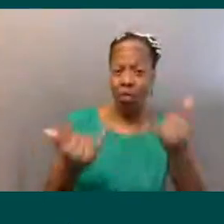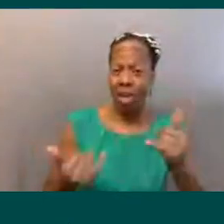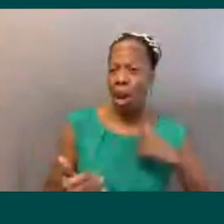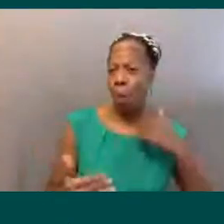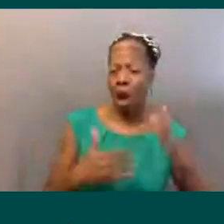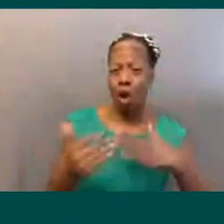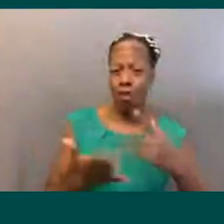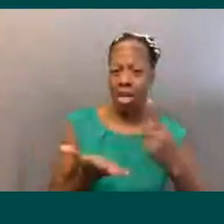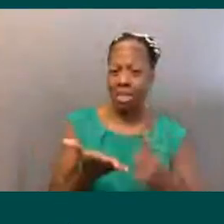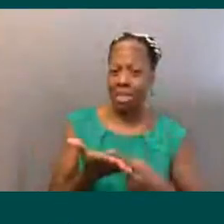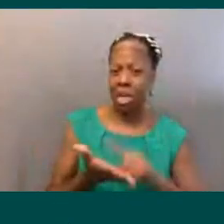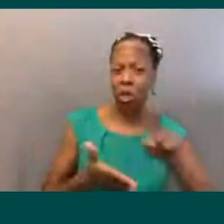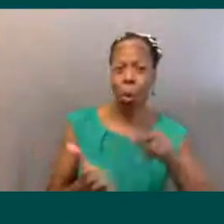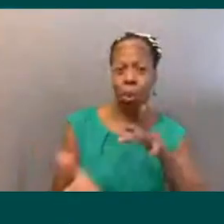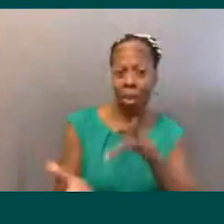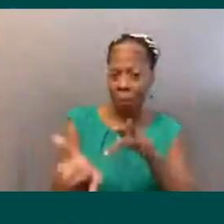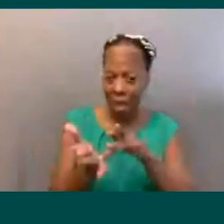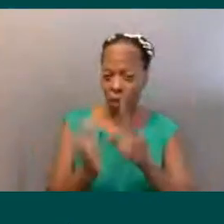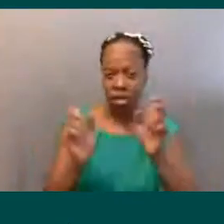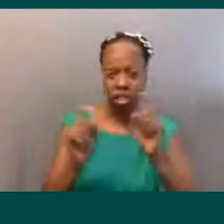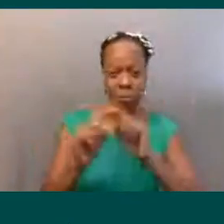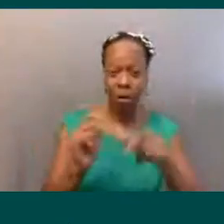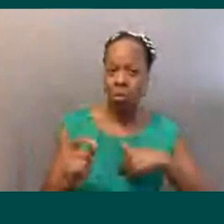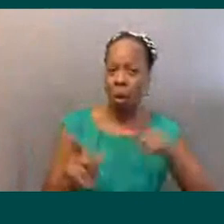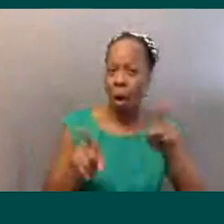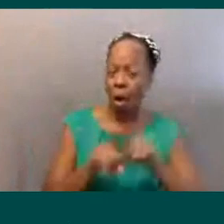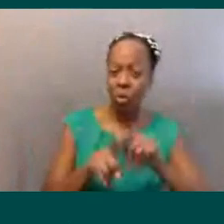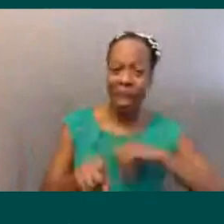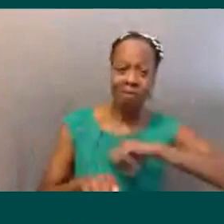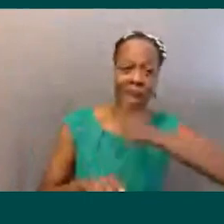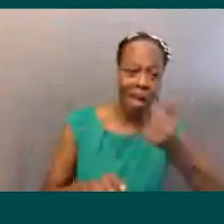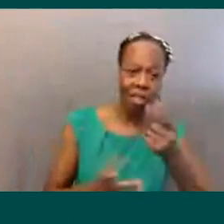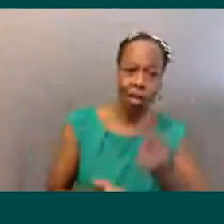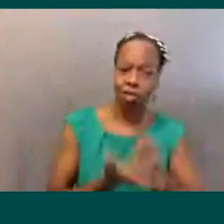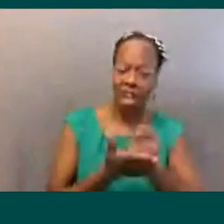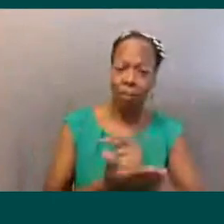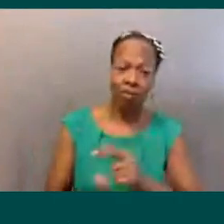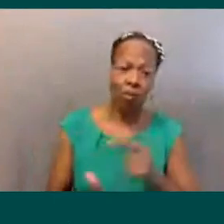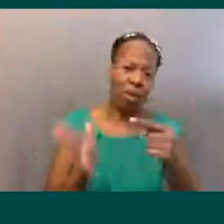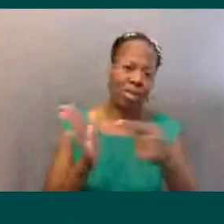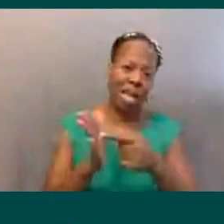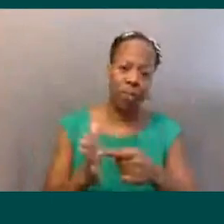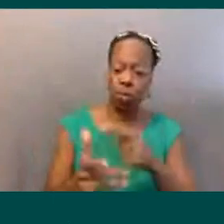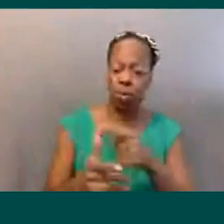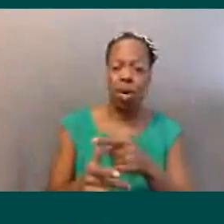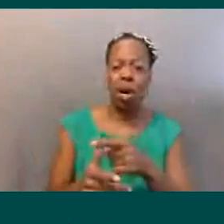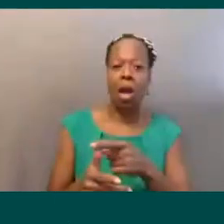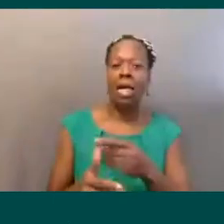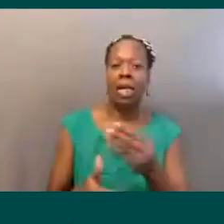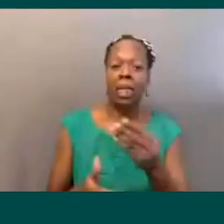we haven't even discussed the therapies that are needed, occupational therapy, speech therapy, feeding therapies,